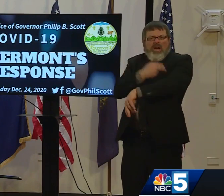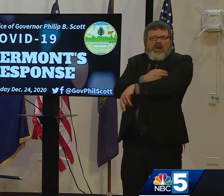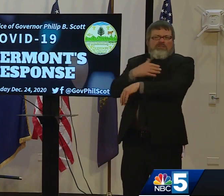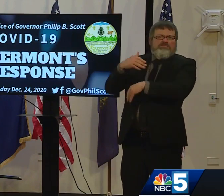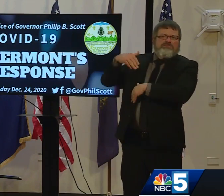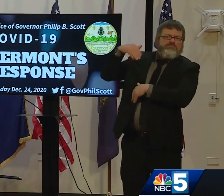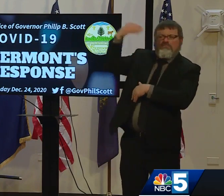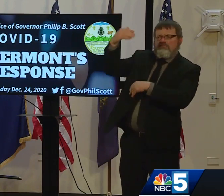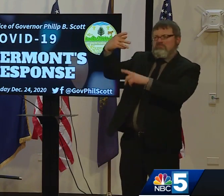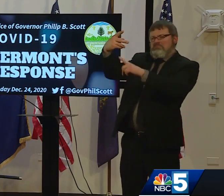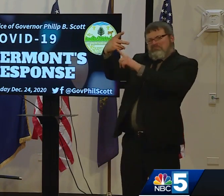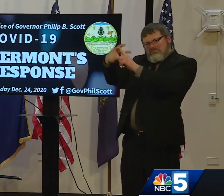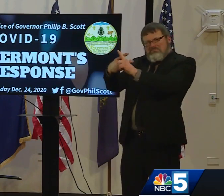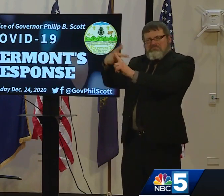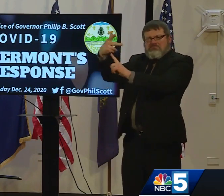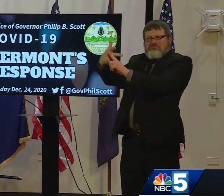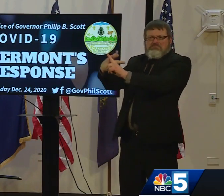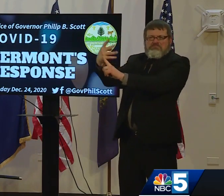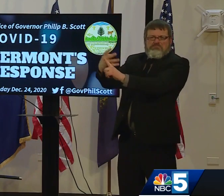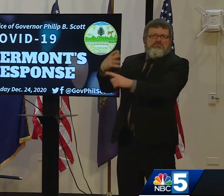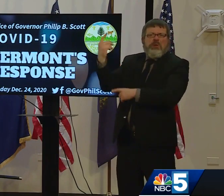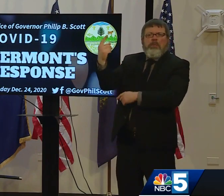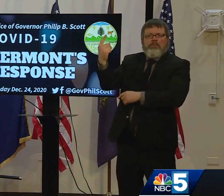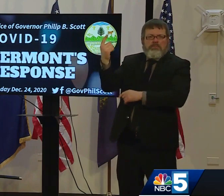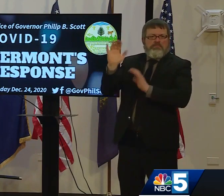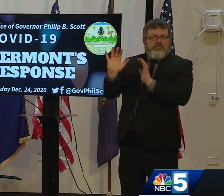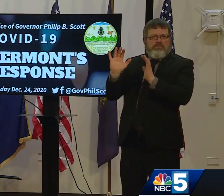LEVINE IS EMPHASIZING PATIENCE...SINCE DOSES GIVEN OUT NOW- BENEFITS áááEVERYONE...